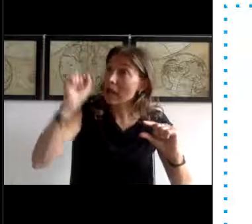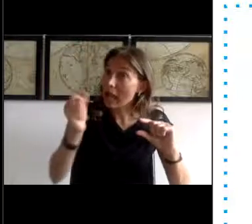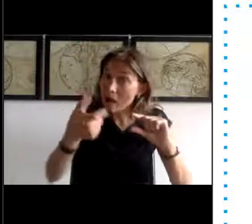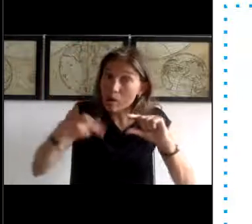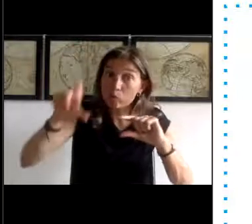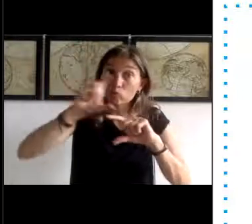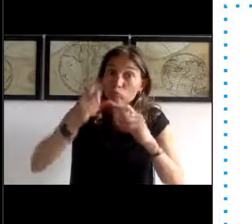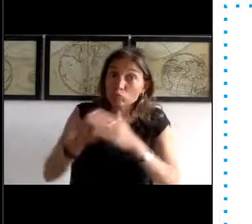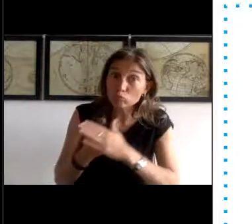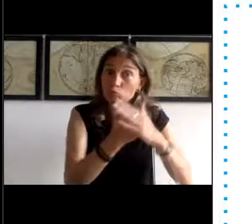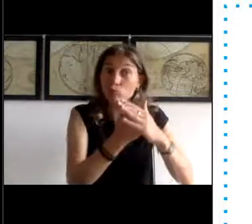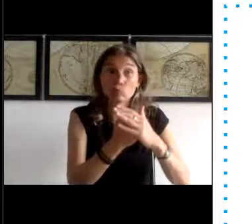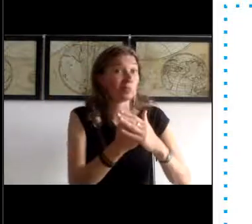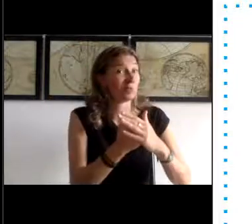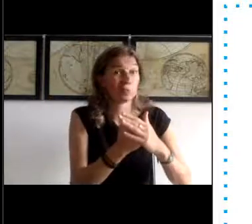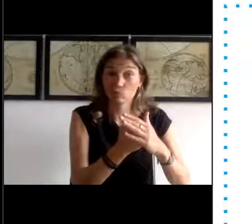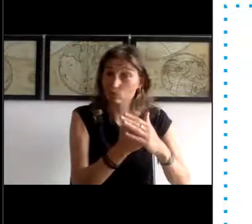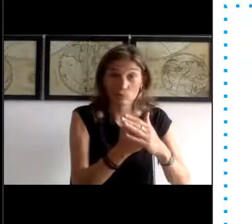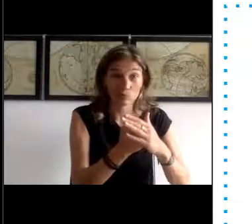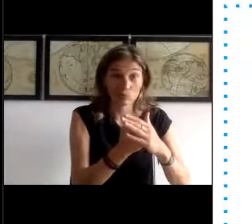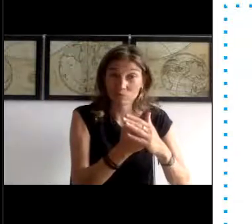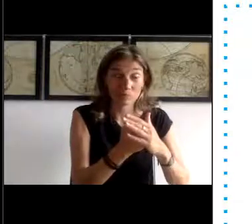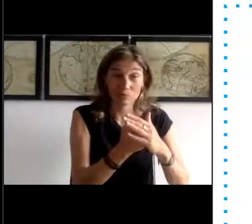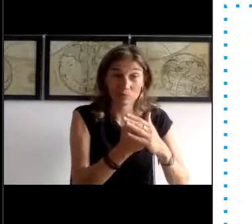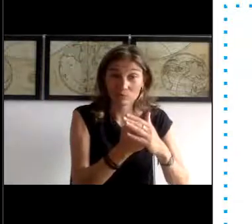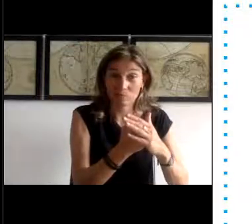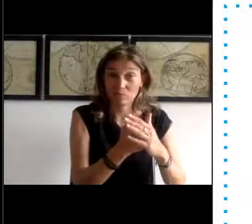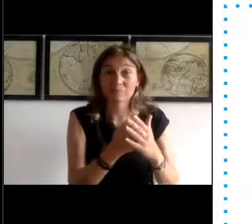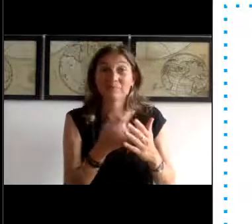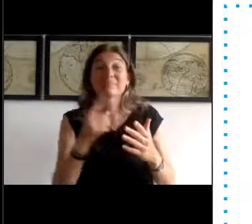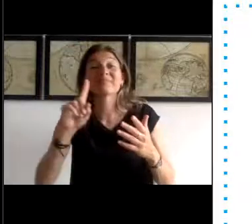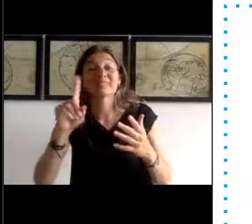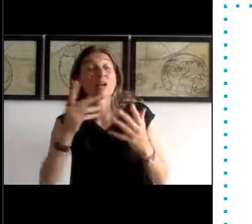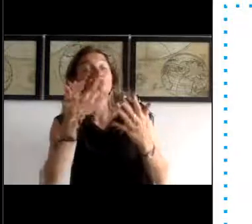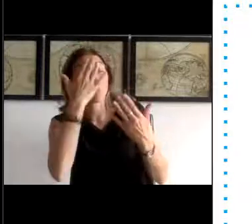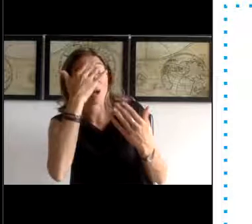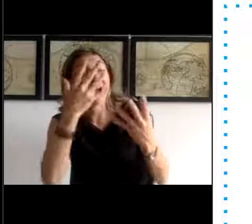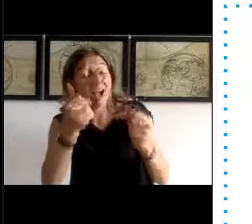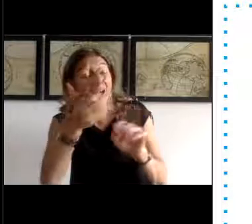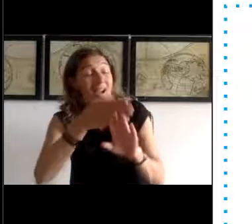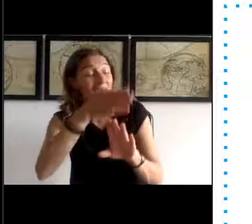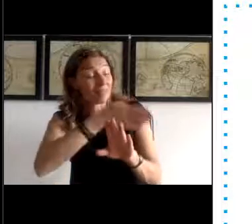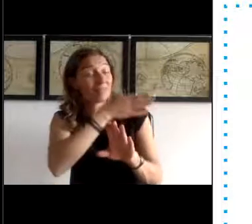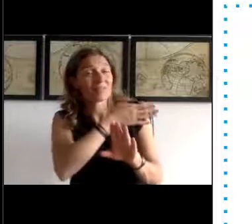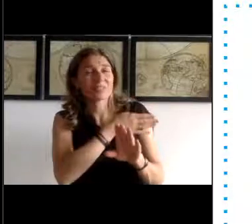to really use as much as possible this type of tools while preserving